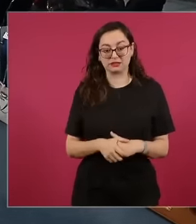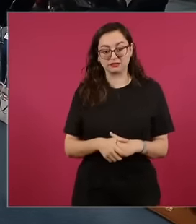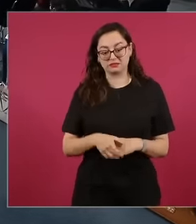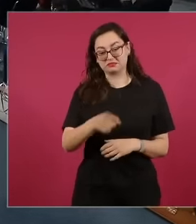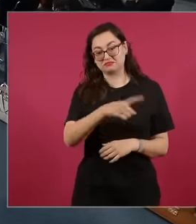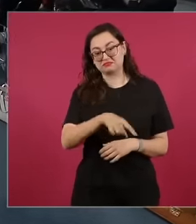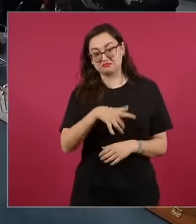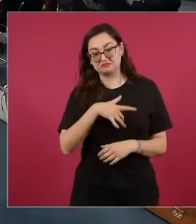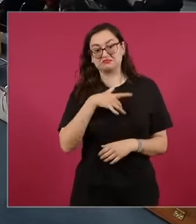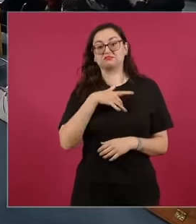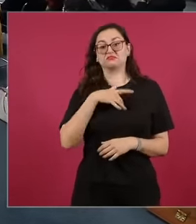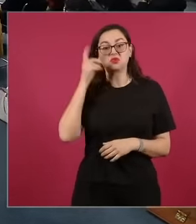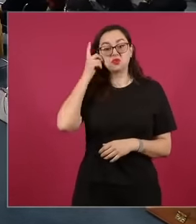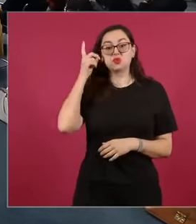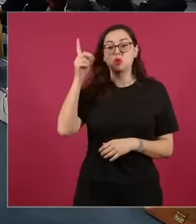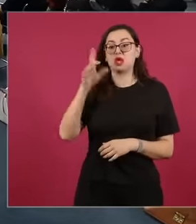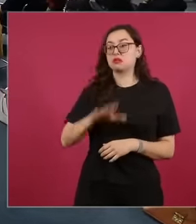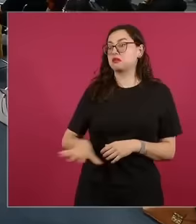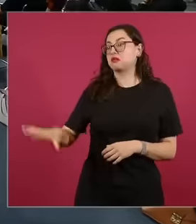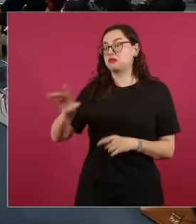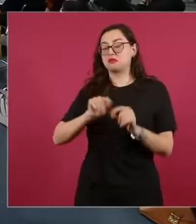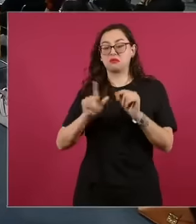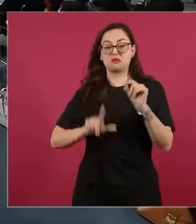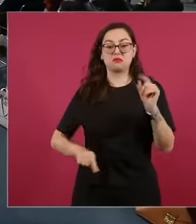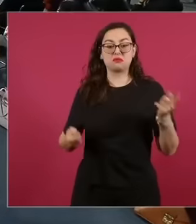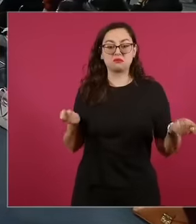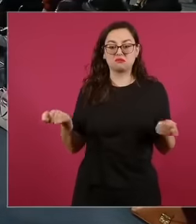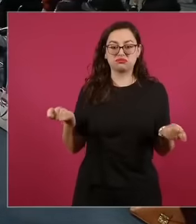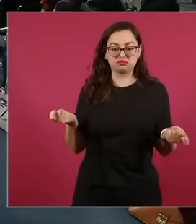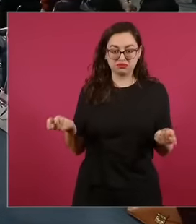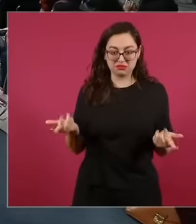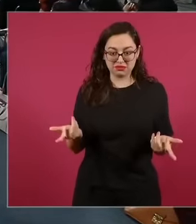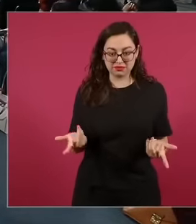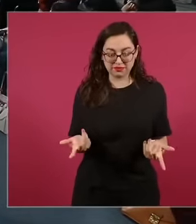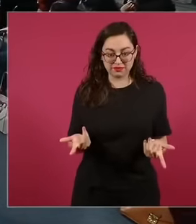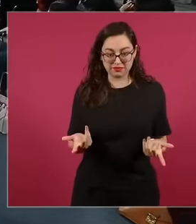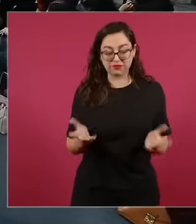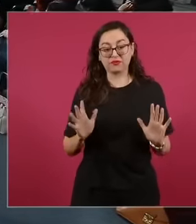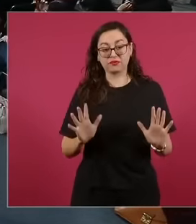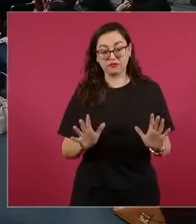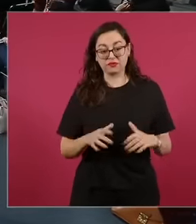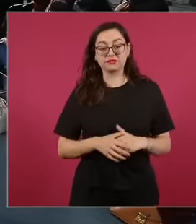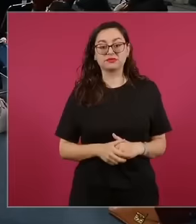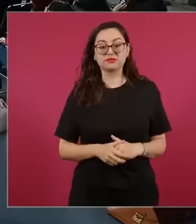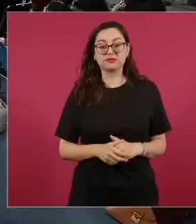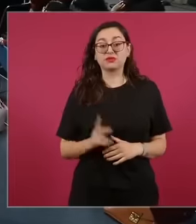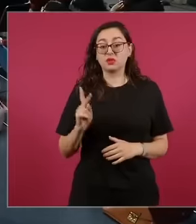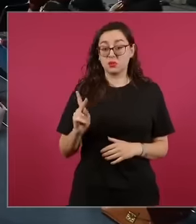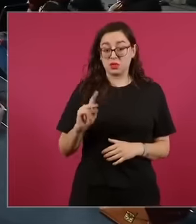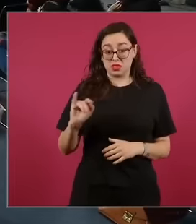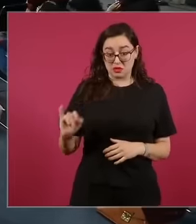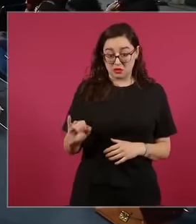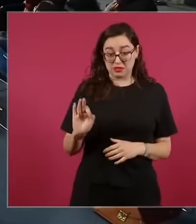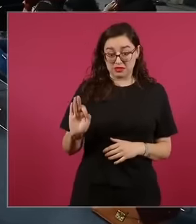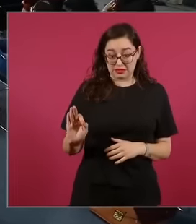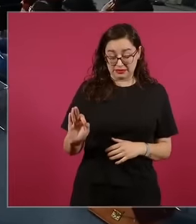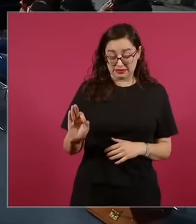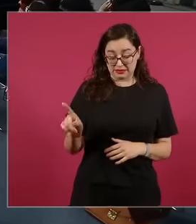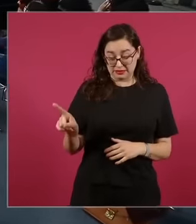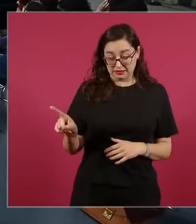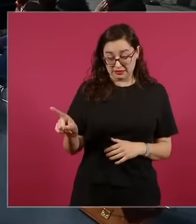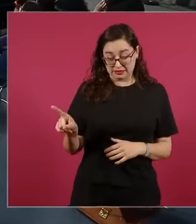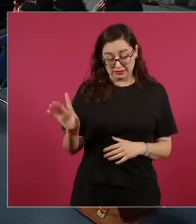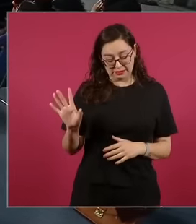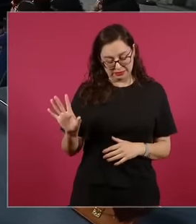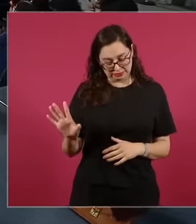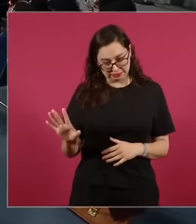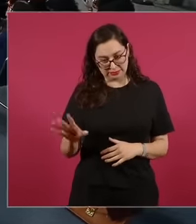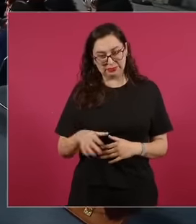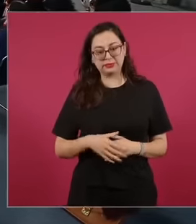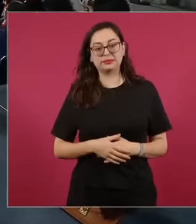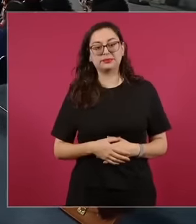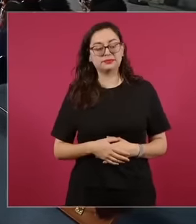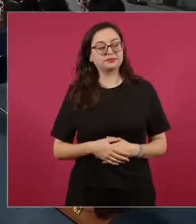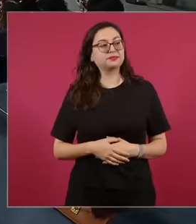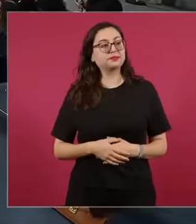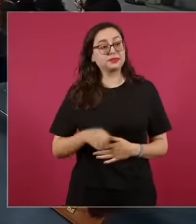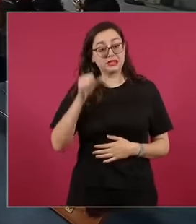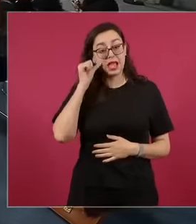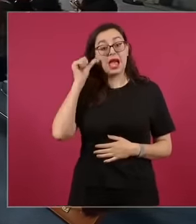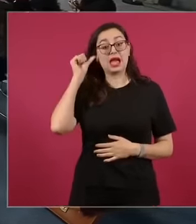owners of Mexico would like and as for the judicial power, look, it just happened to me yesterday but I got this